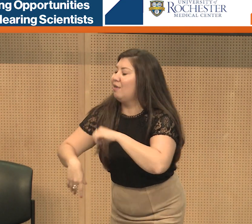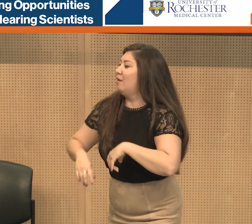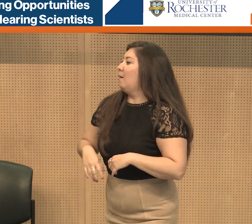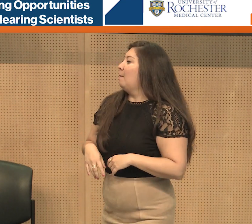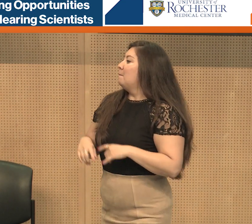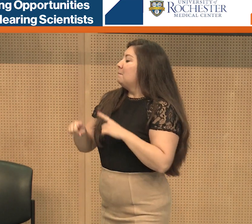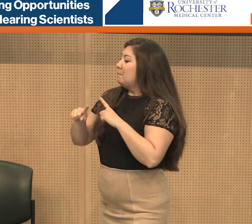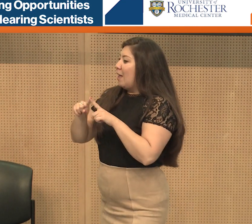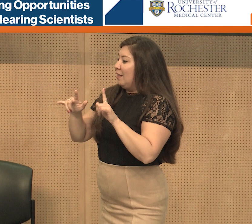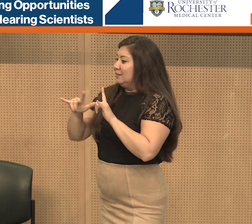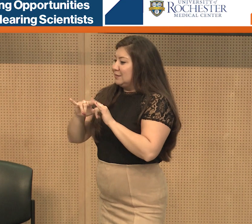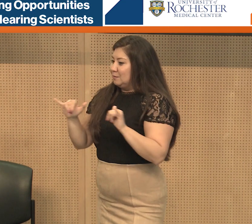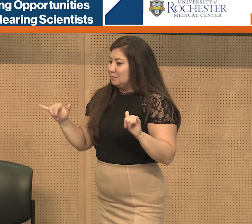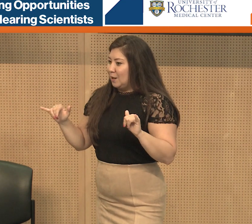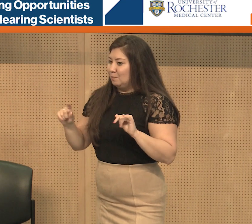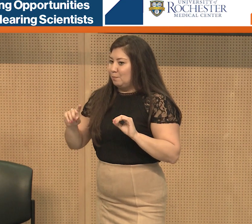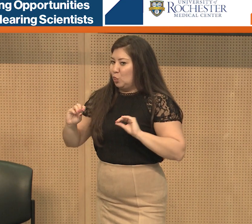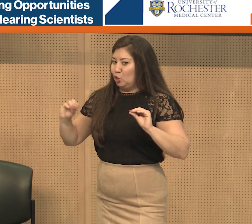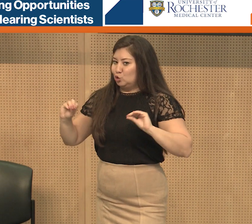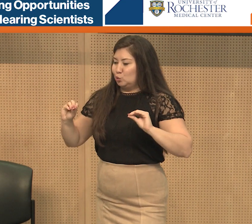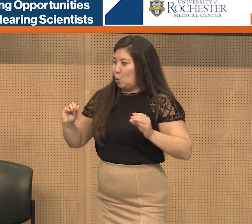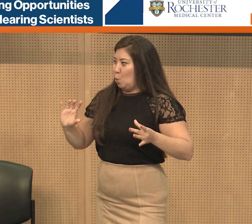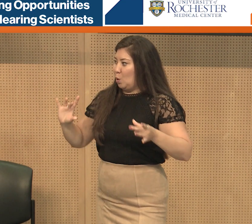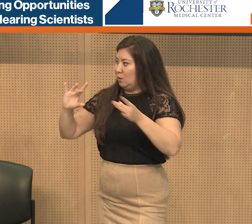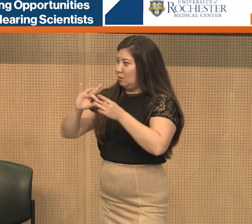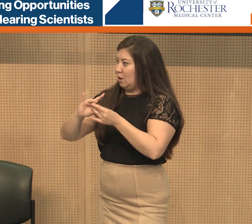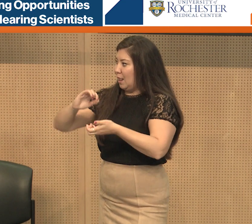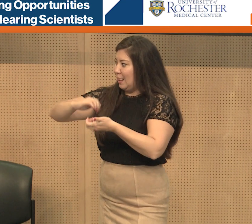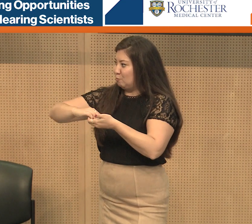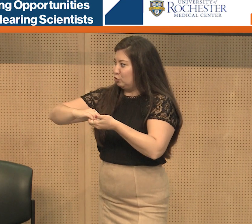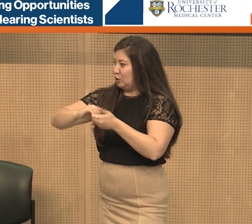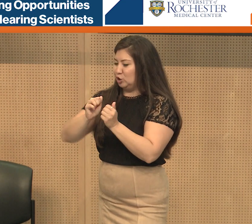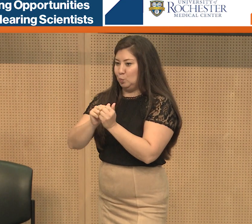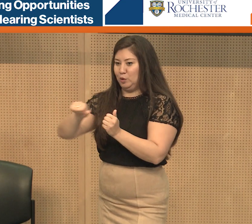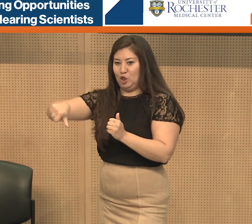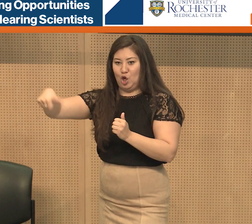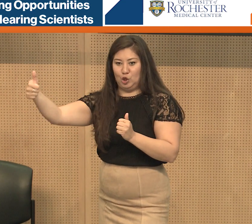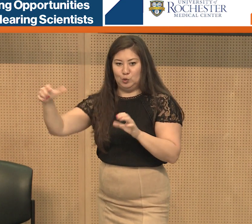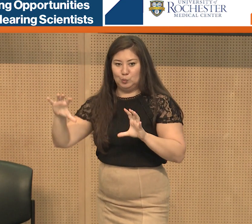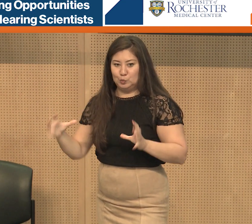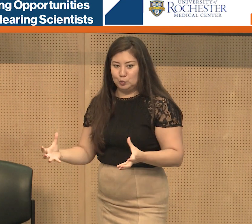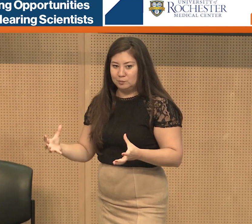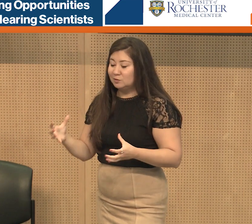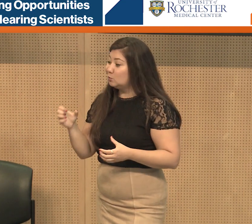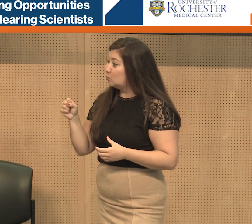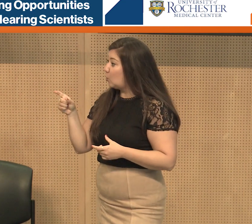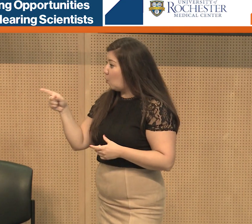and I know that we don't want too many people involved in these groups, but I do think